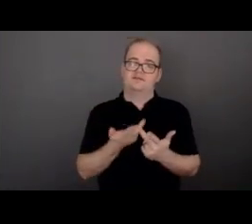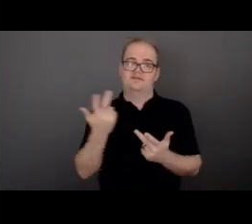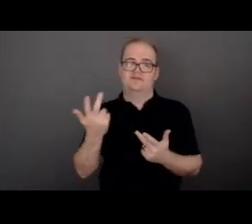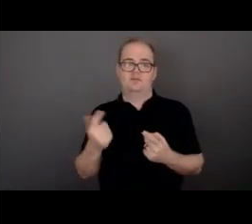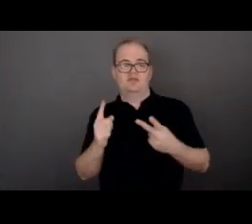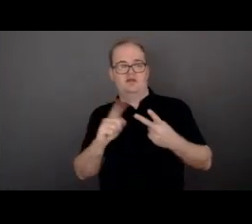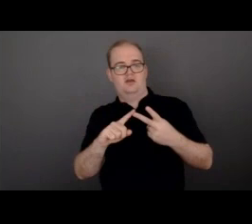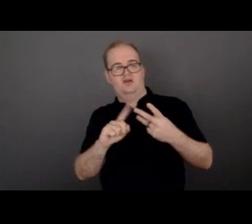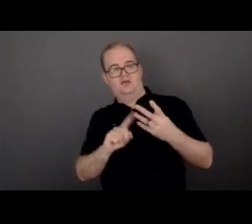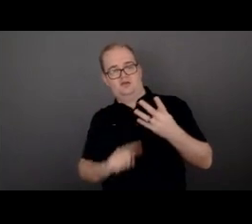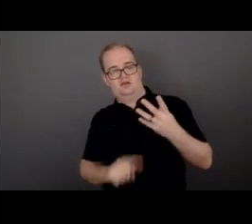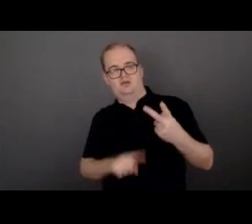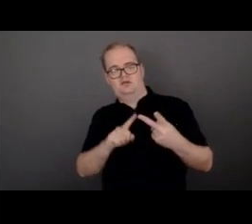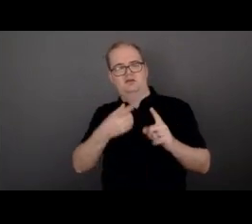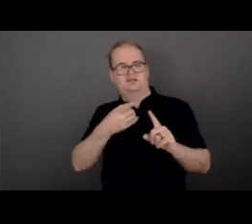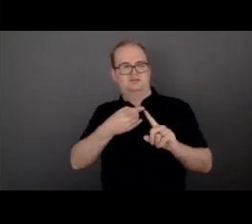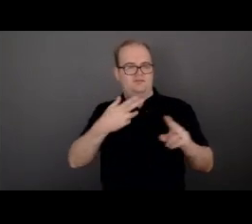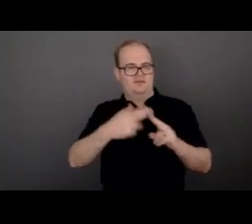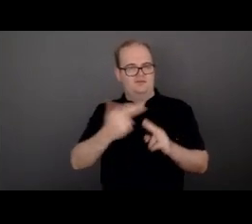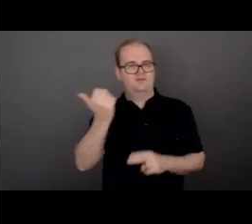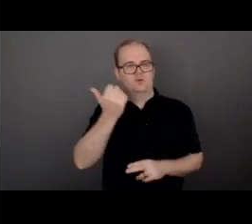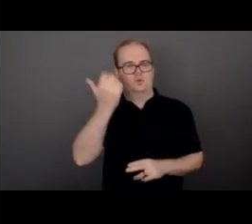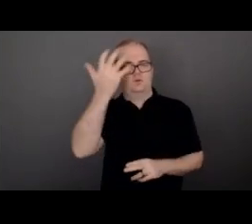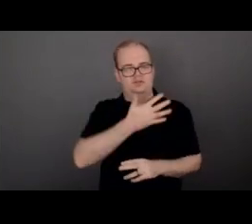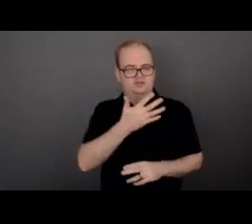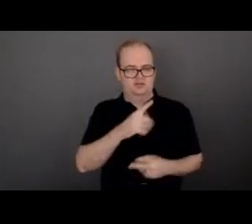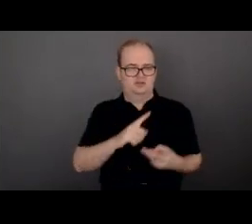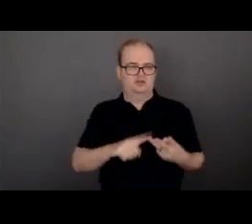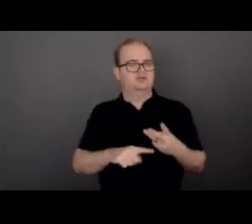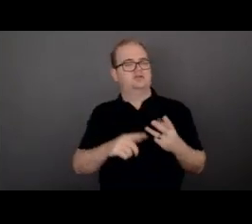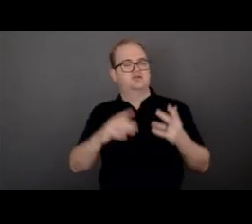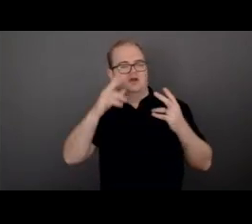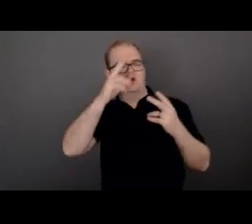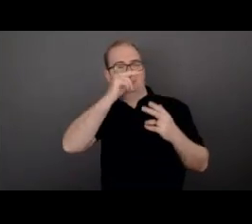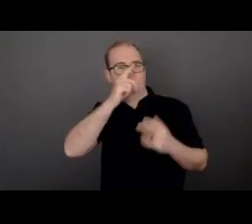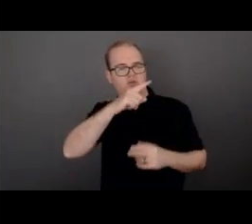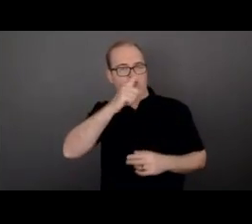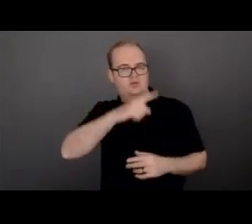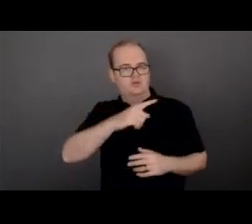We have our indigenous hot line, youth legal advice hot line and our counselling protect